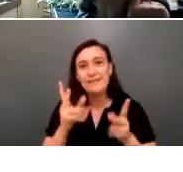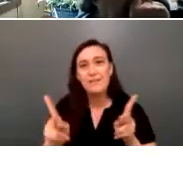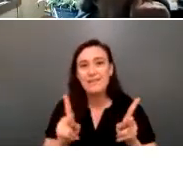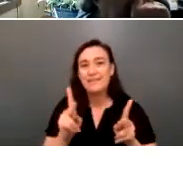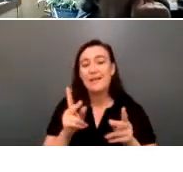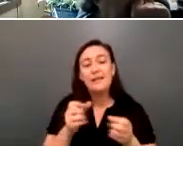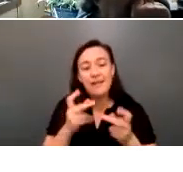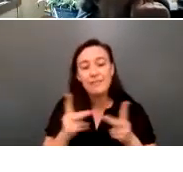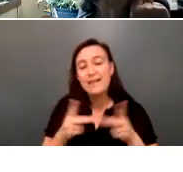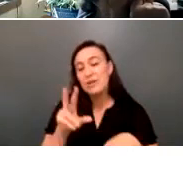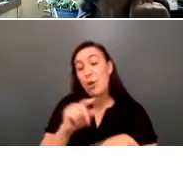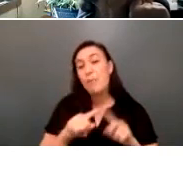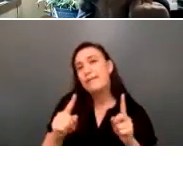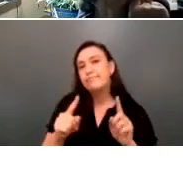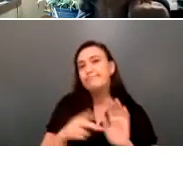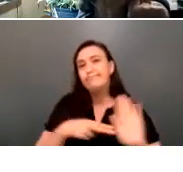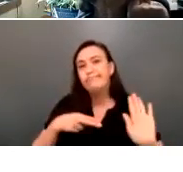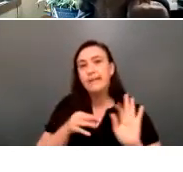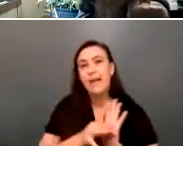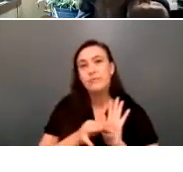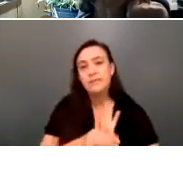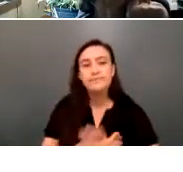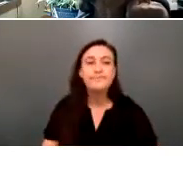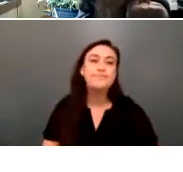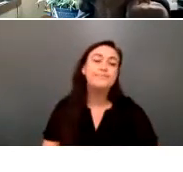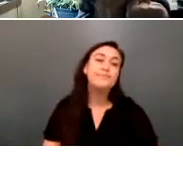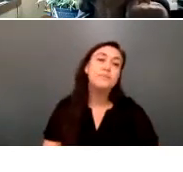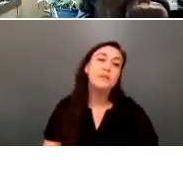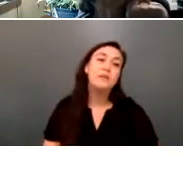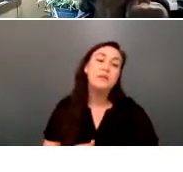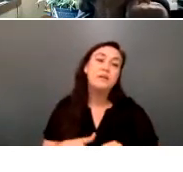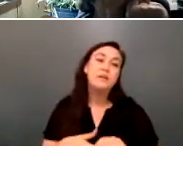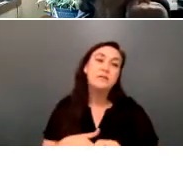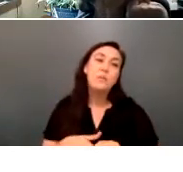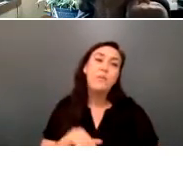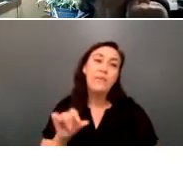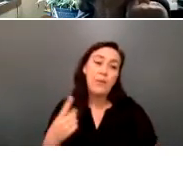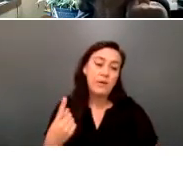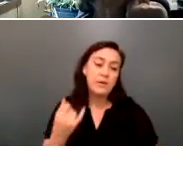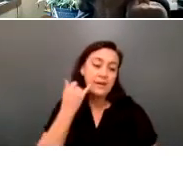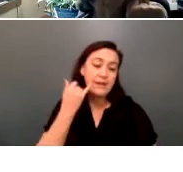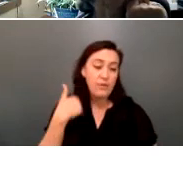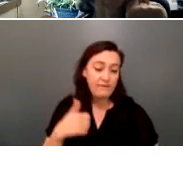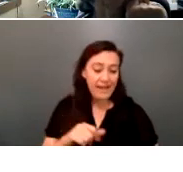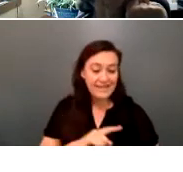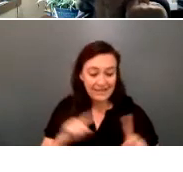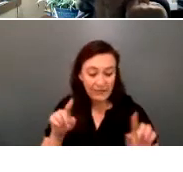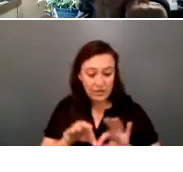that is if you had a different diploma, maybe from one of these tech schools at that time that work